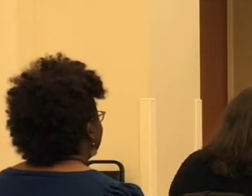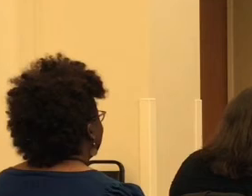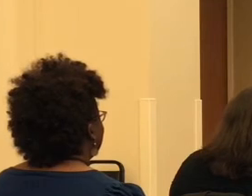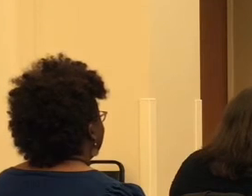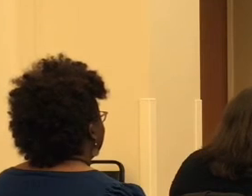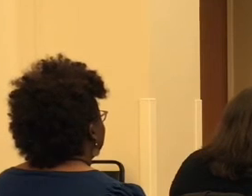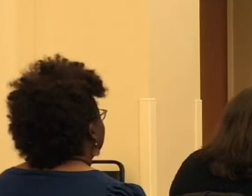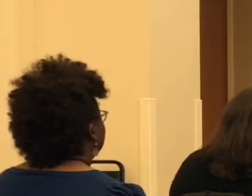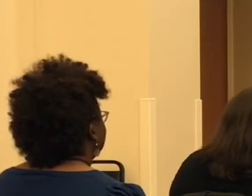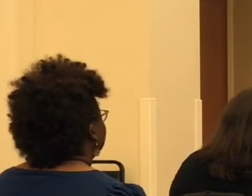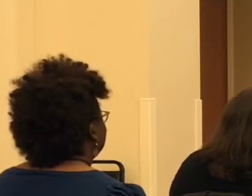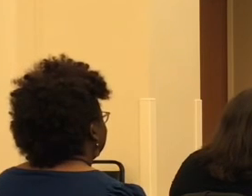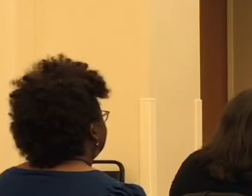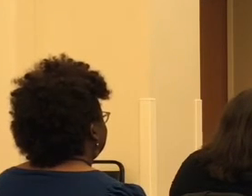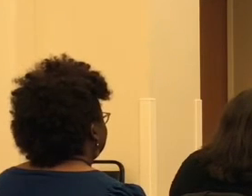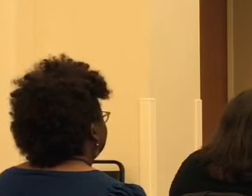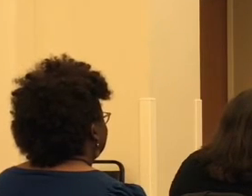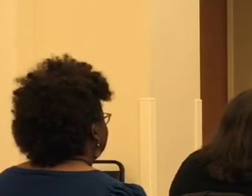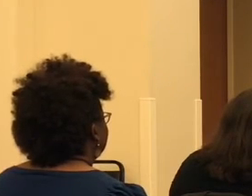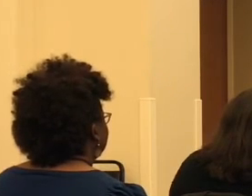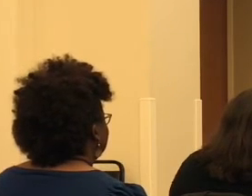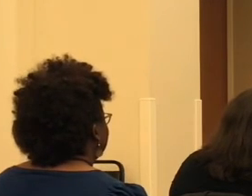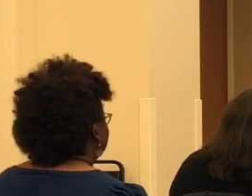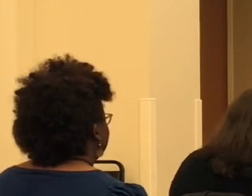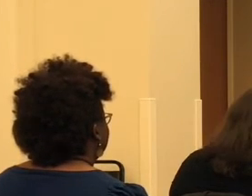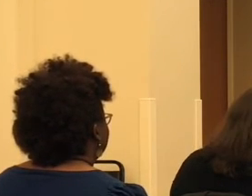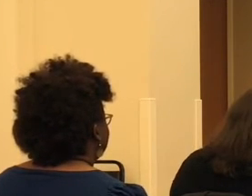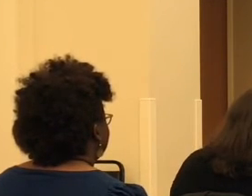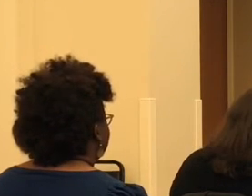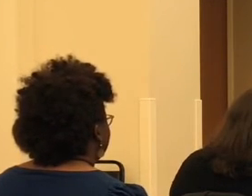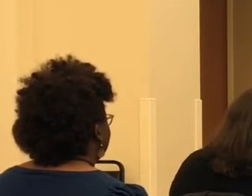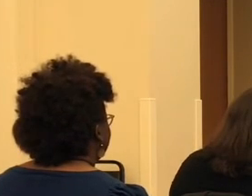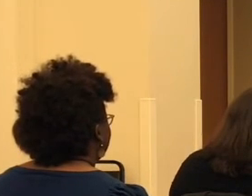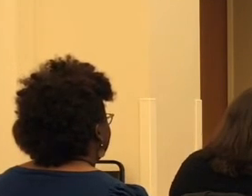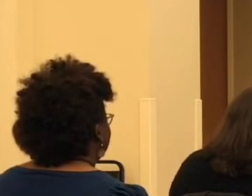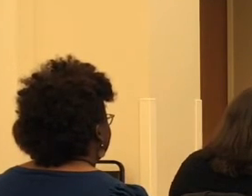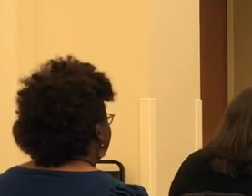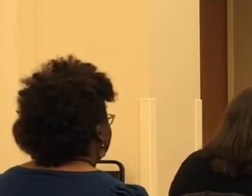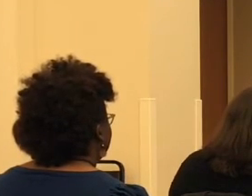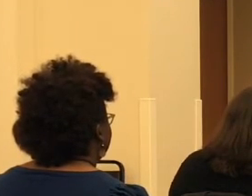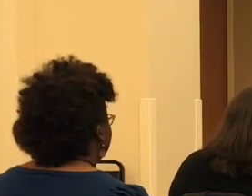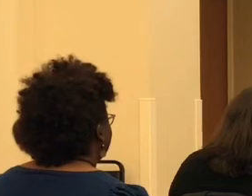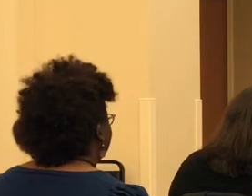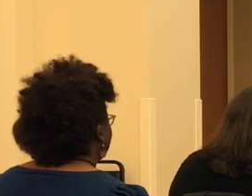ASL so imagine providing that experience for deaf children going to a museum or any child that uses sign language I mean